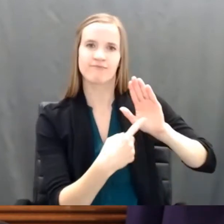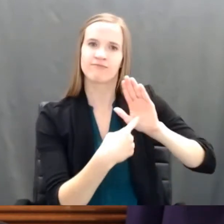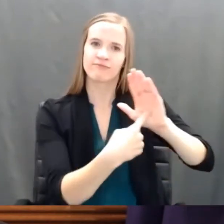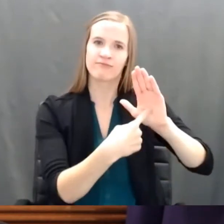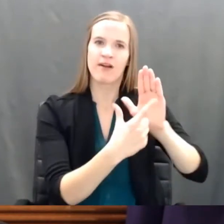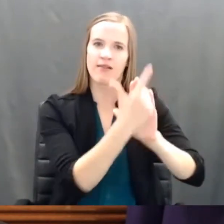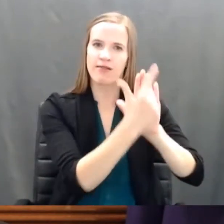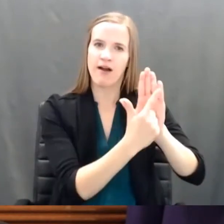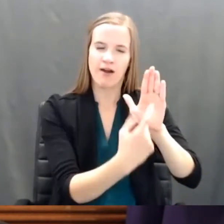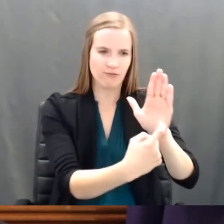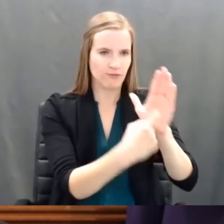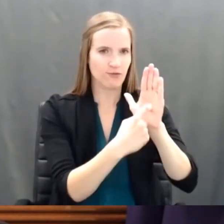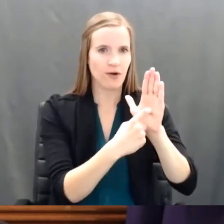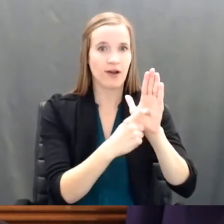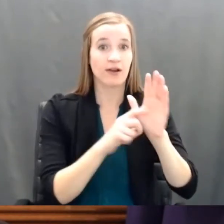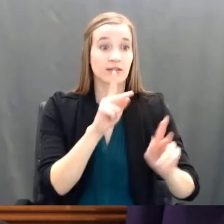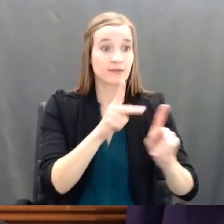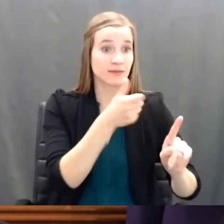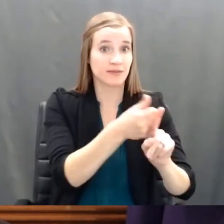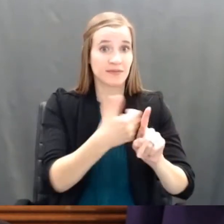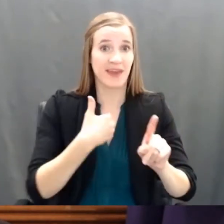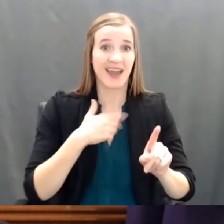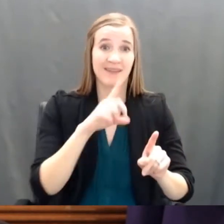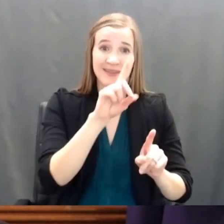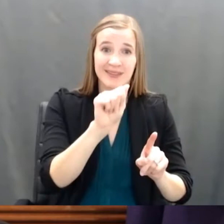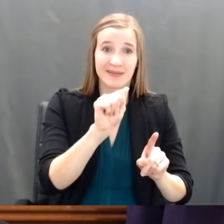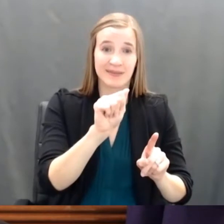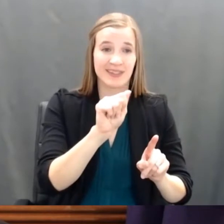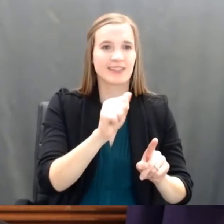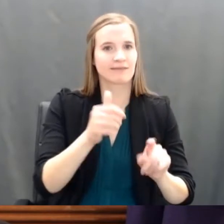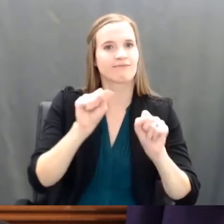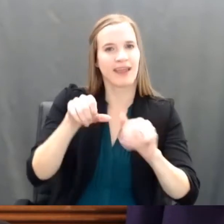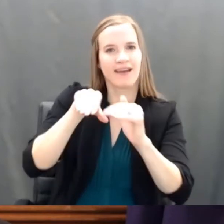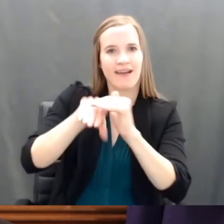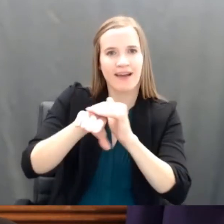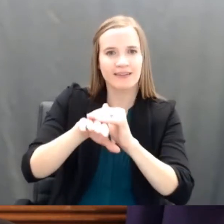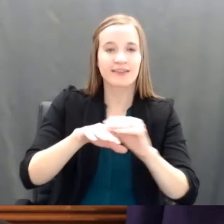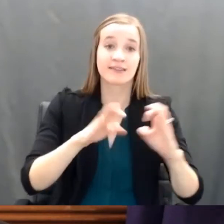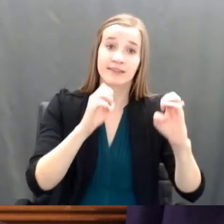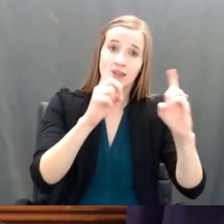discrimination against individuals with disabilities in the areas of education,